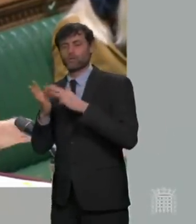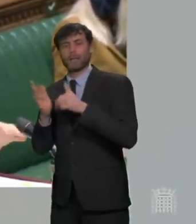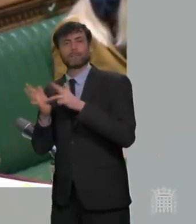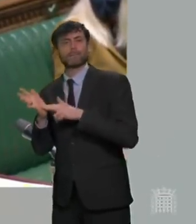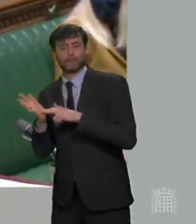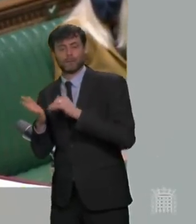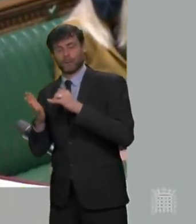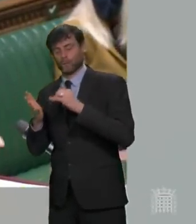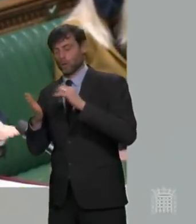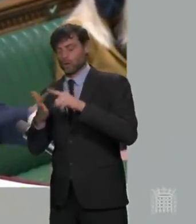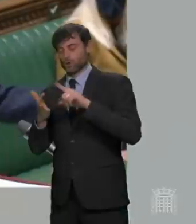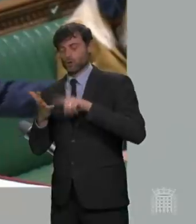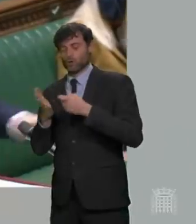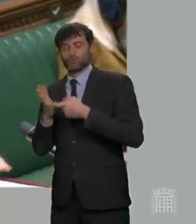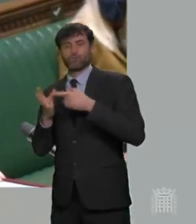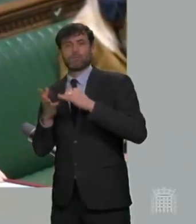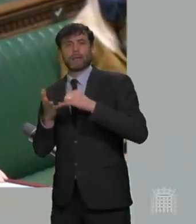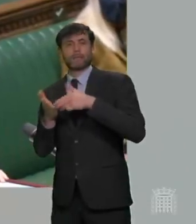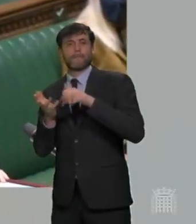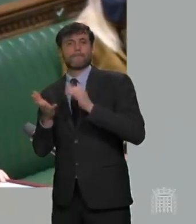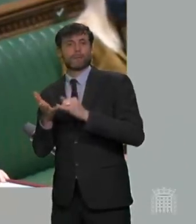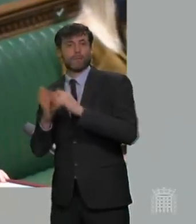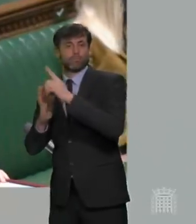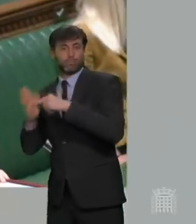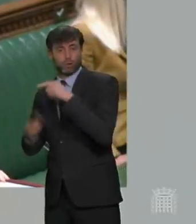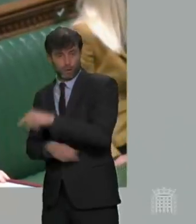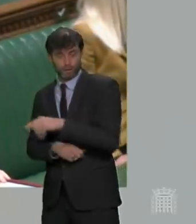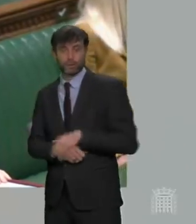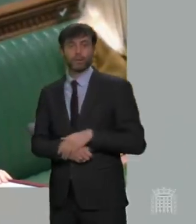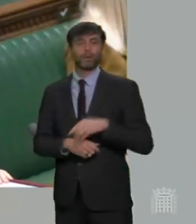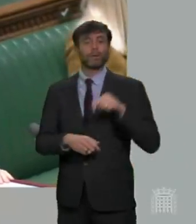the Erasmus scheme, which overwhelmingly went to kids from better-off homes, the